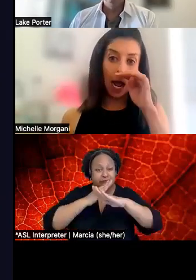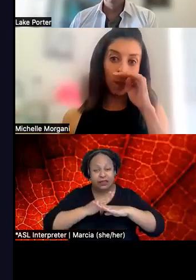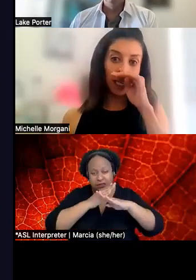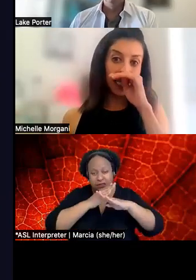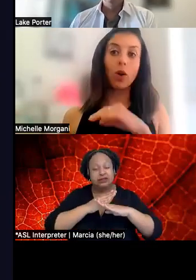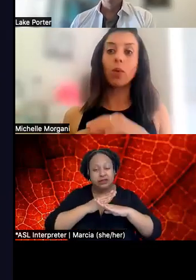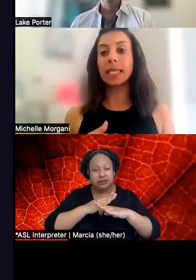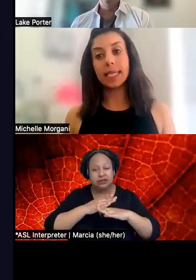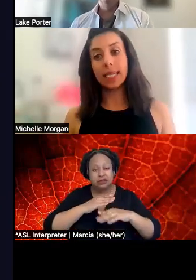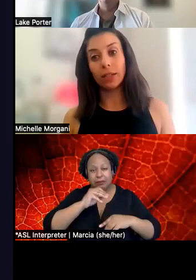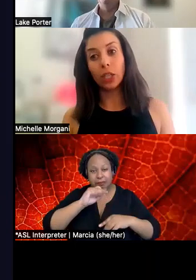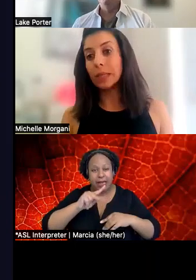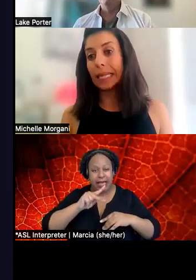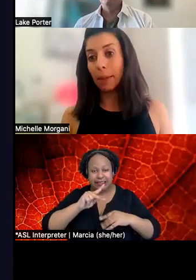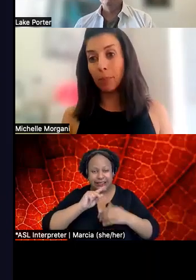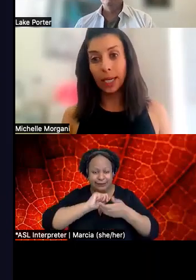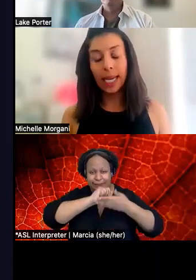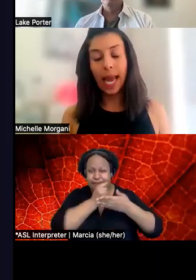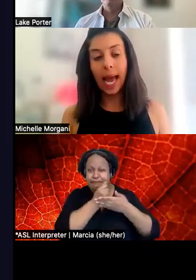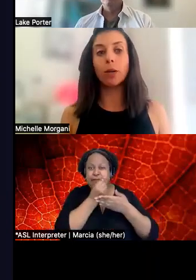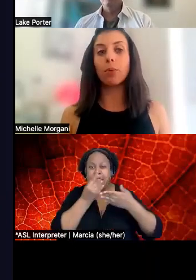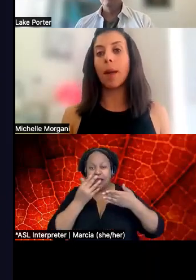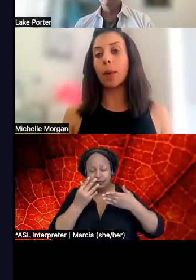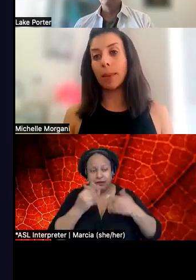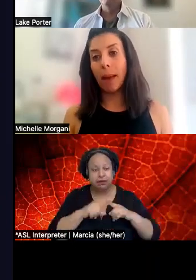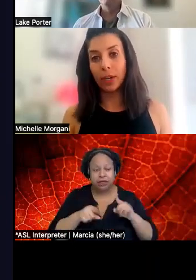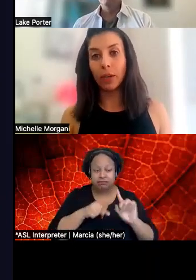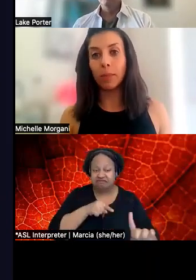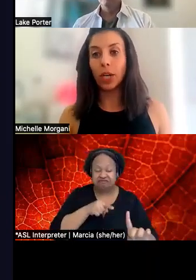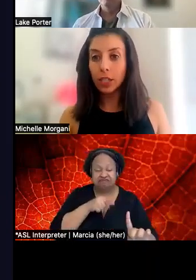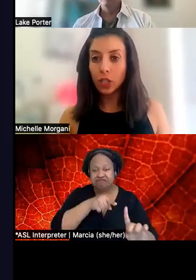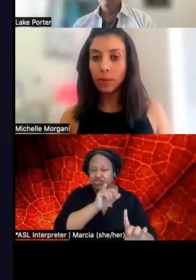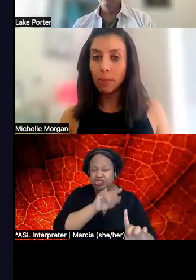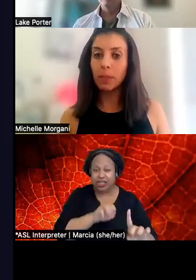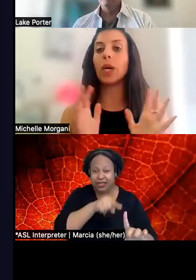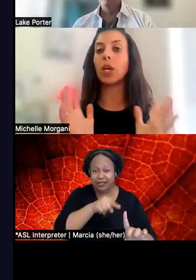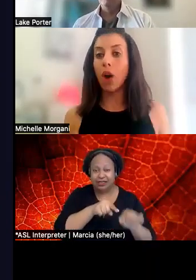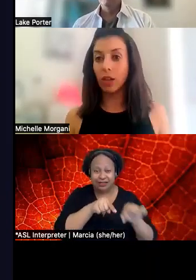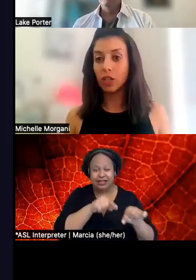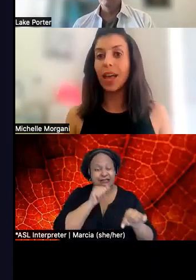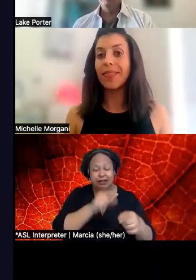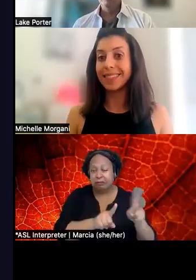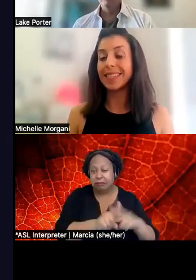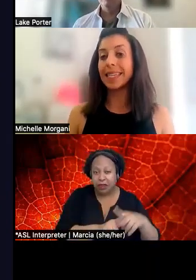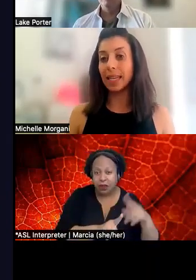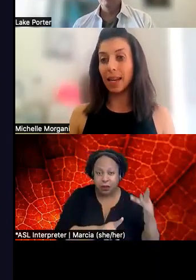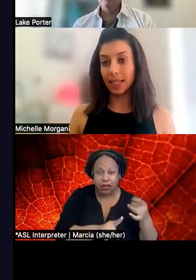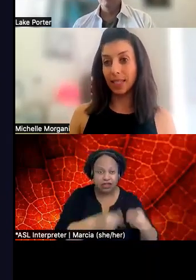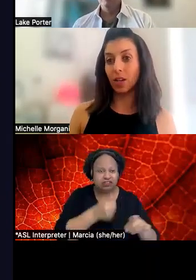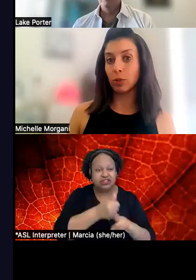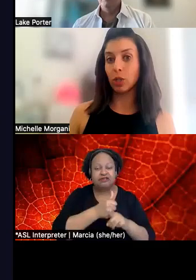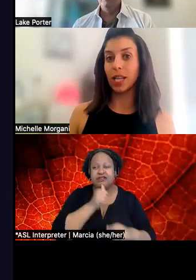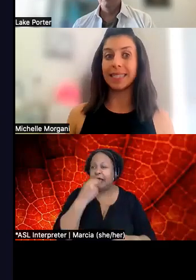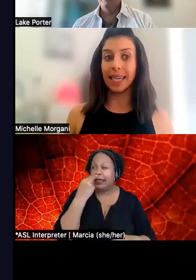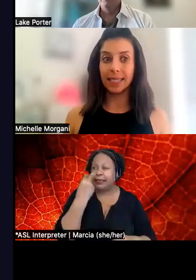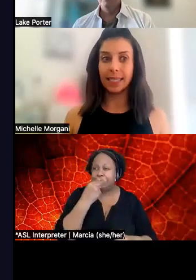now because they don't necessarily use lip reading as their primary method of communication, but to acknowledge that this is an option that exists.